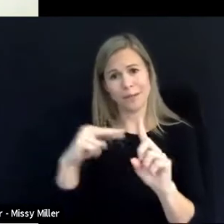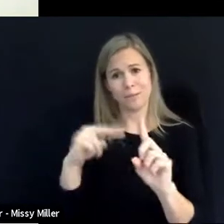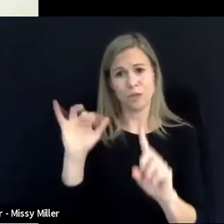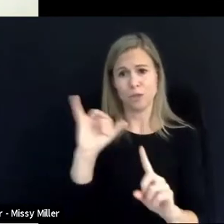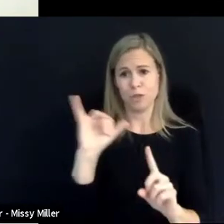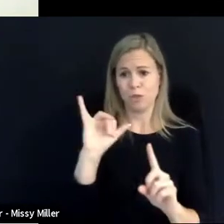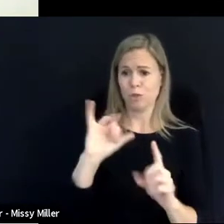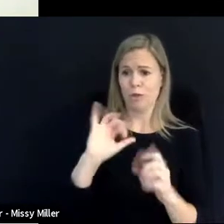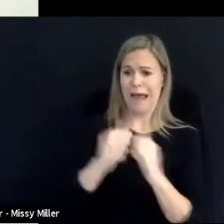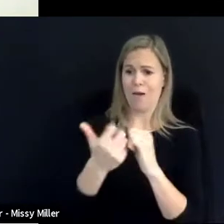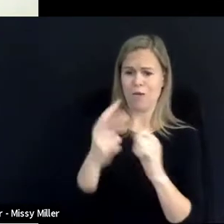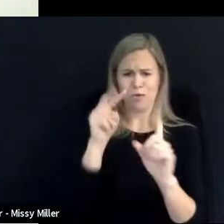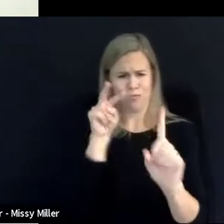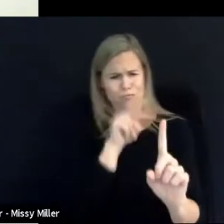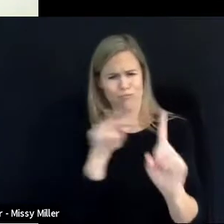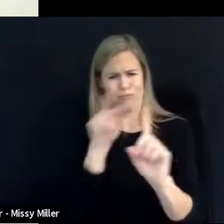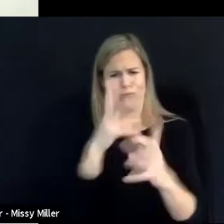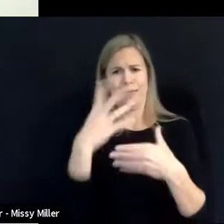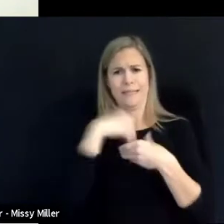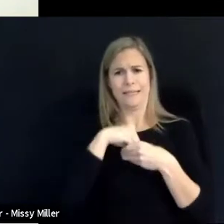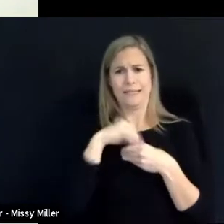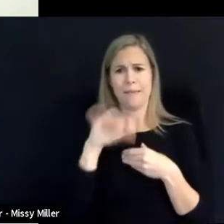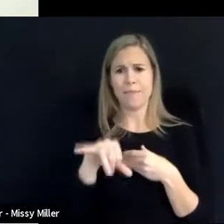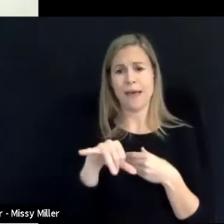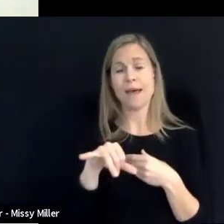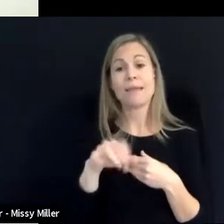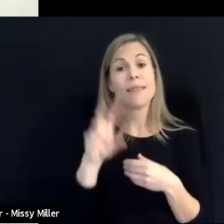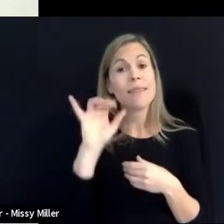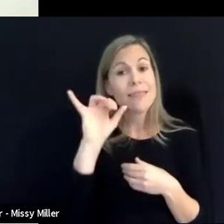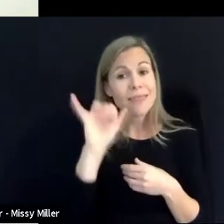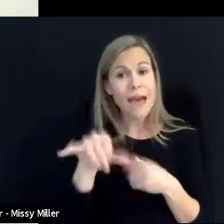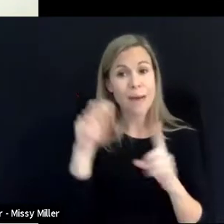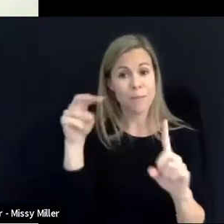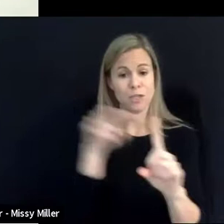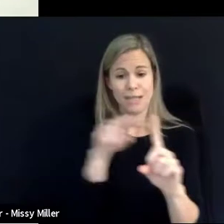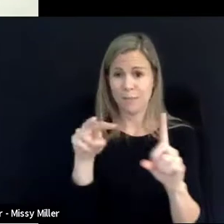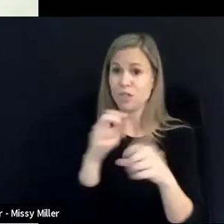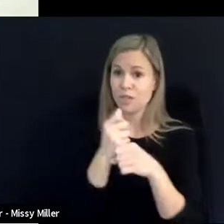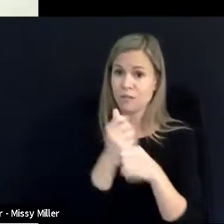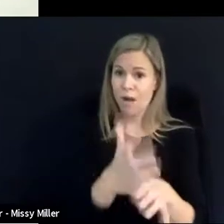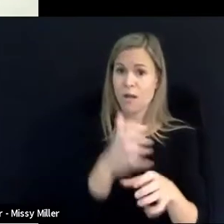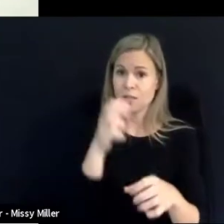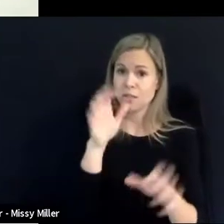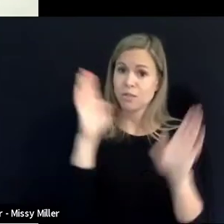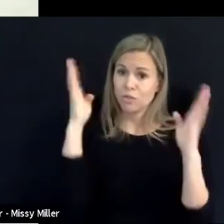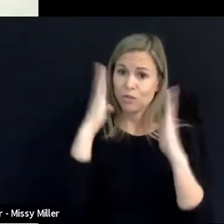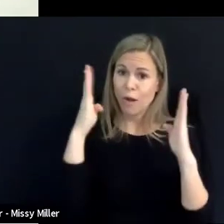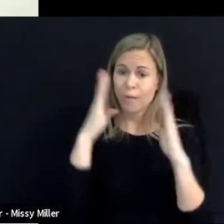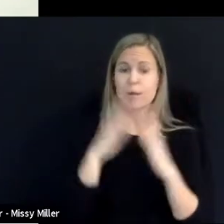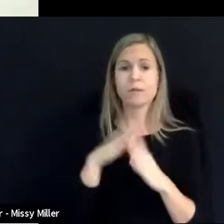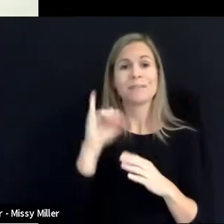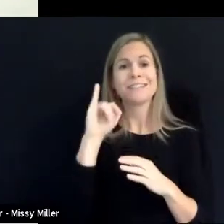and those perceptions is what gets us into trouble, like a temper tantrum at the grocery store. They had enough of your kids typically developing,